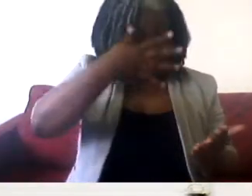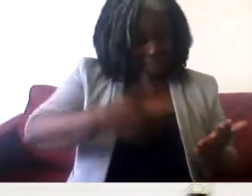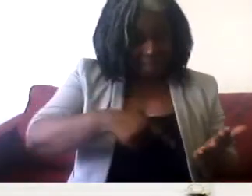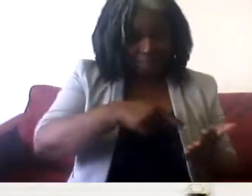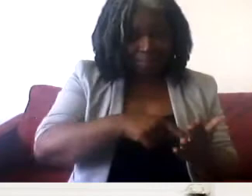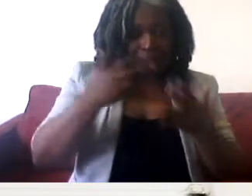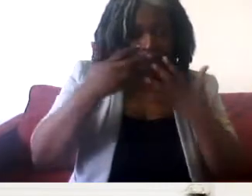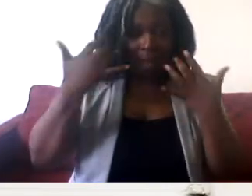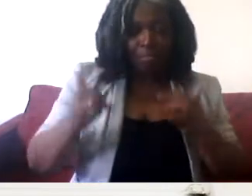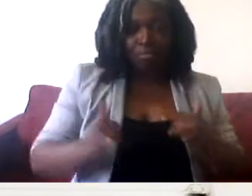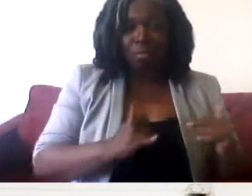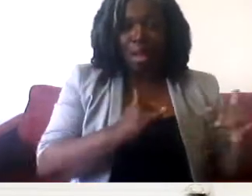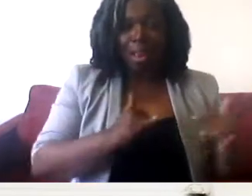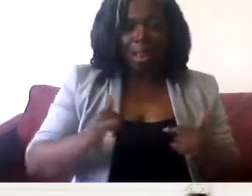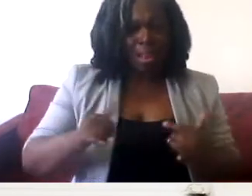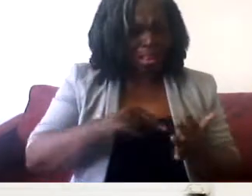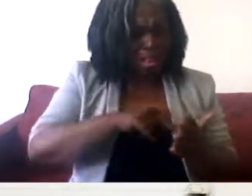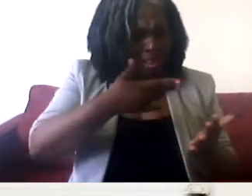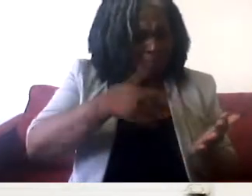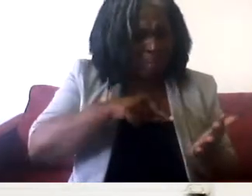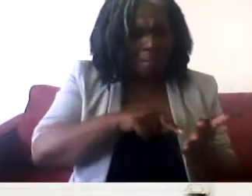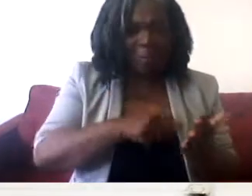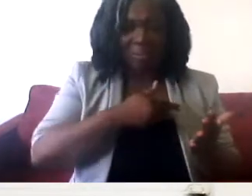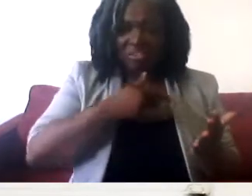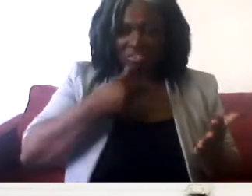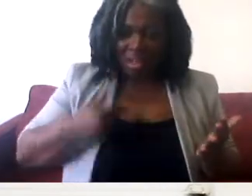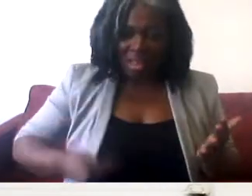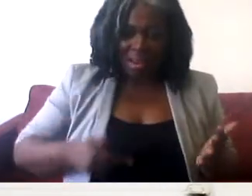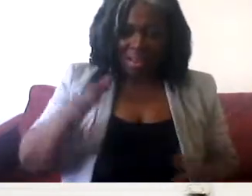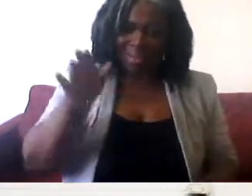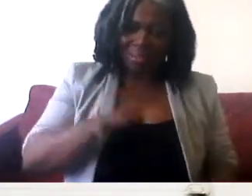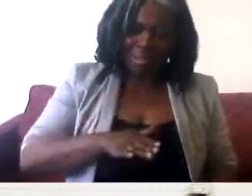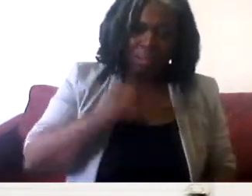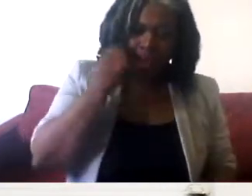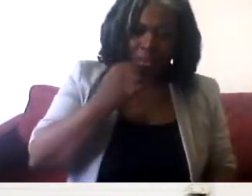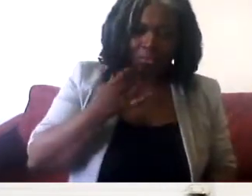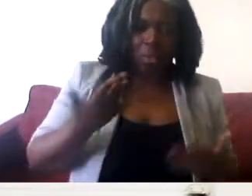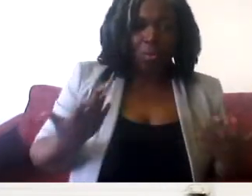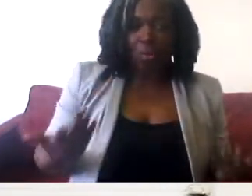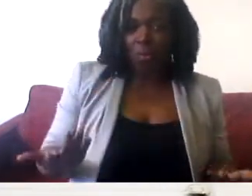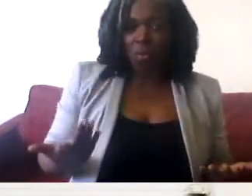can't quite work out whether it was